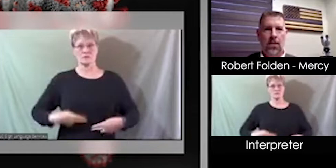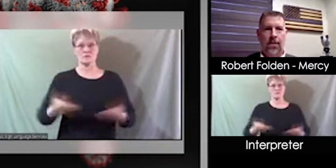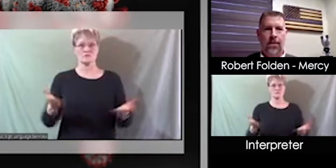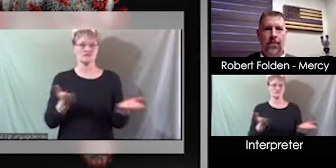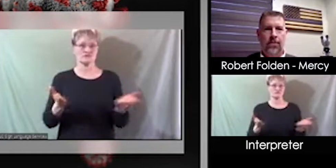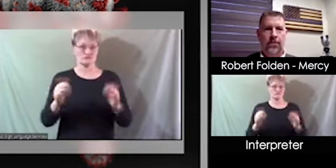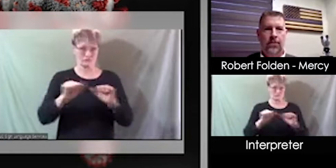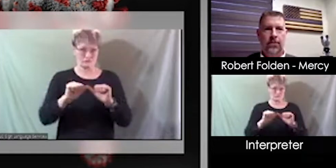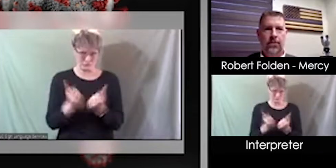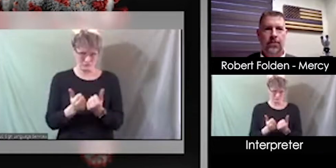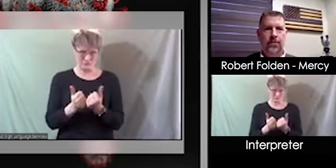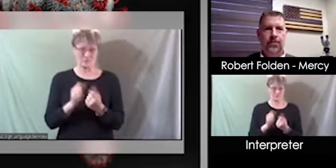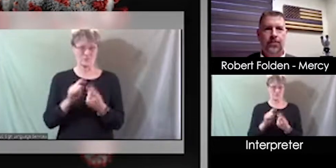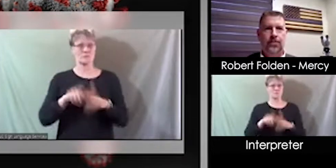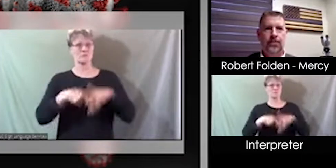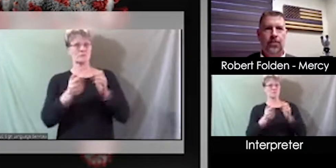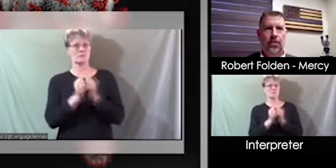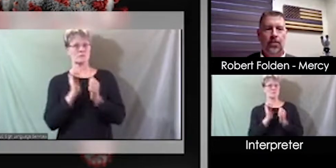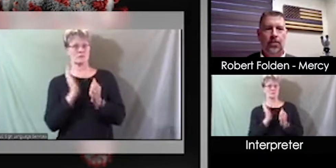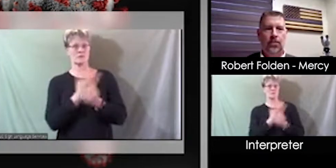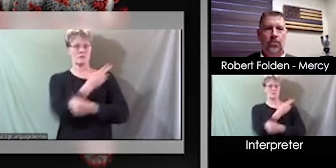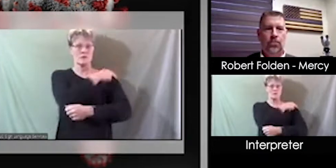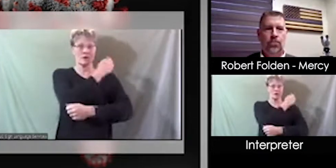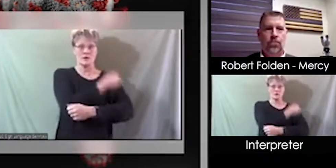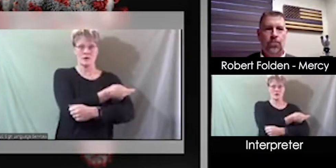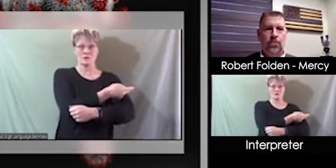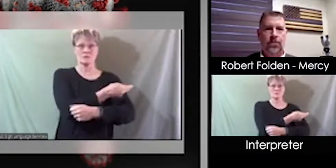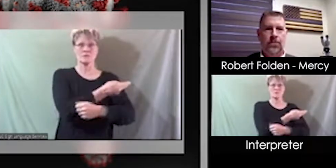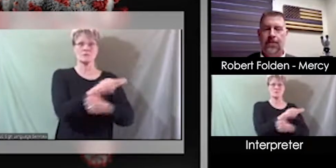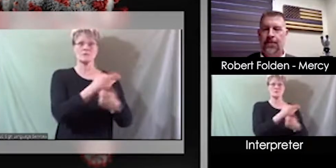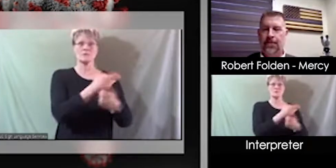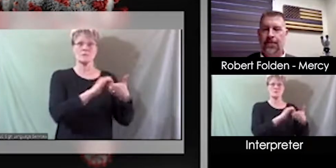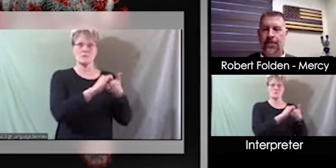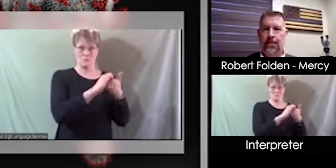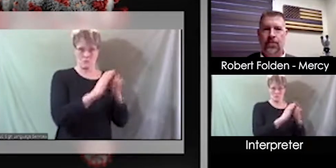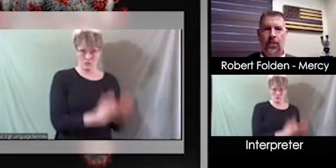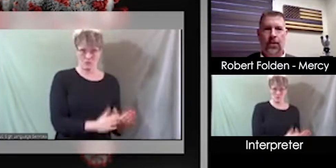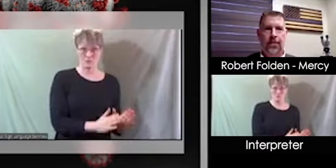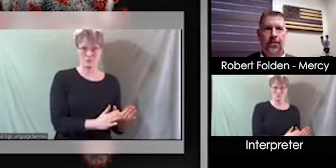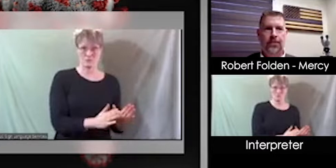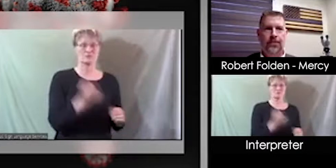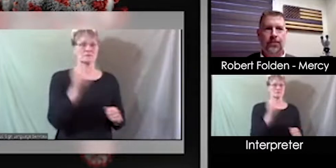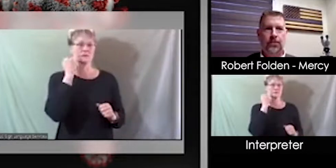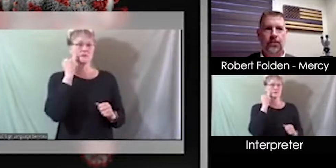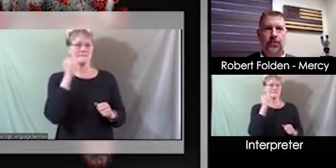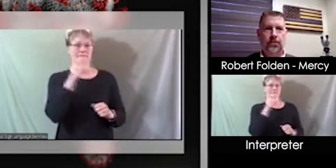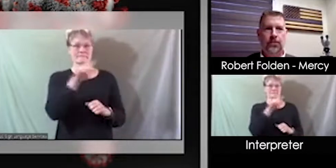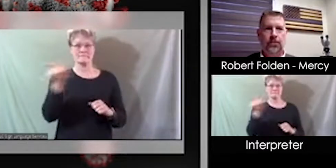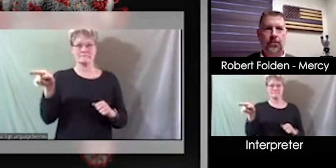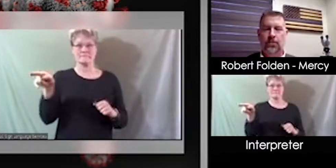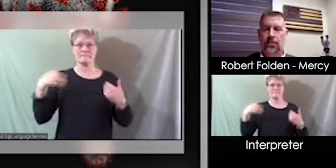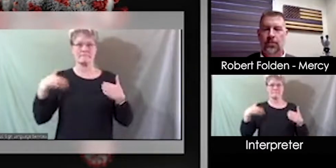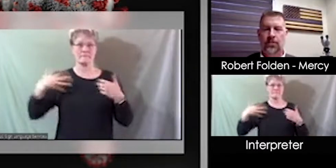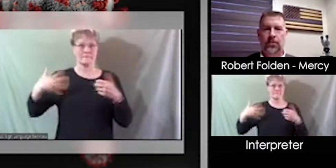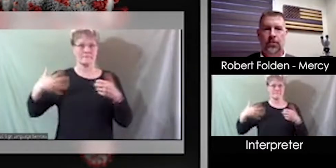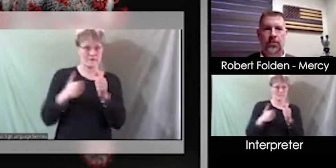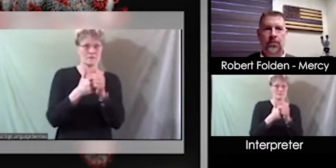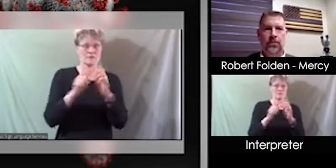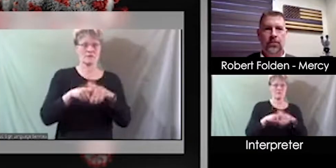hospital partners and if you all have any updates from the weekend. Let's start with Shasta Regional.